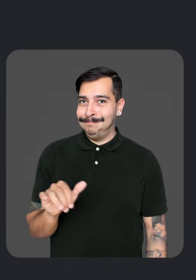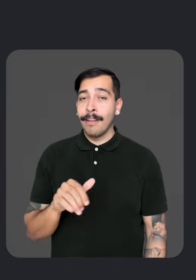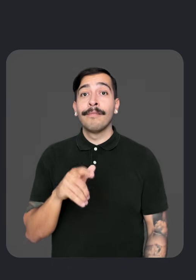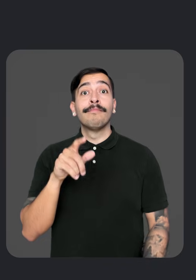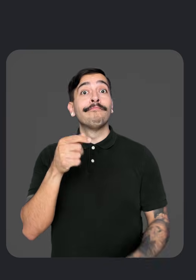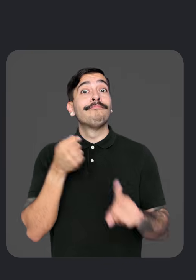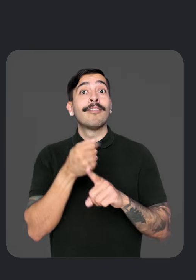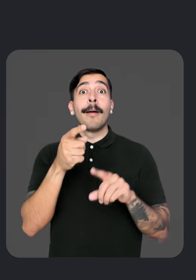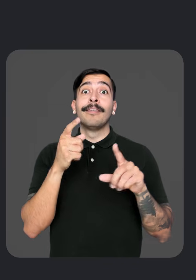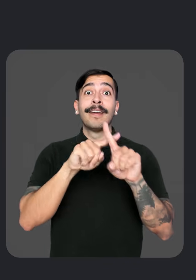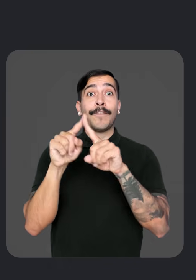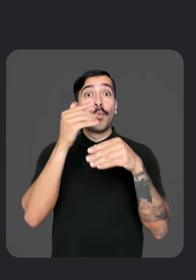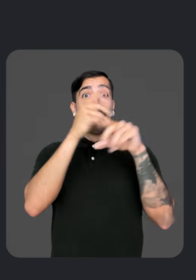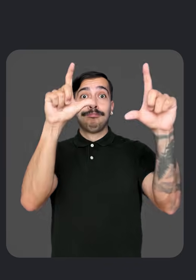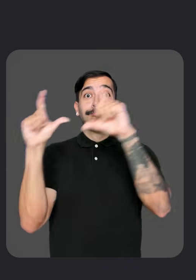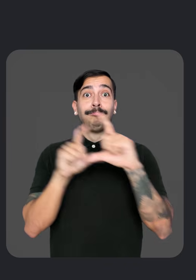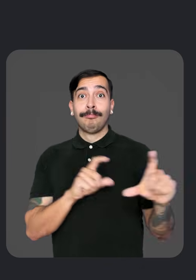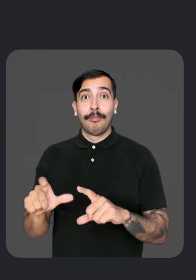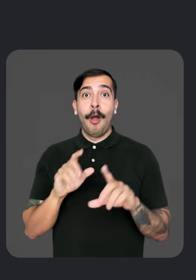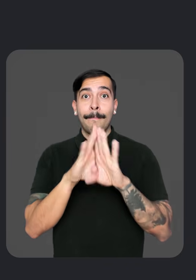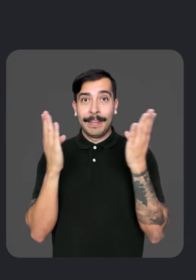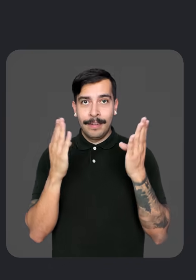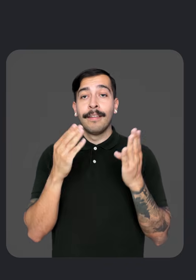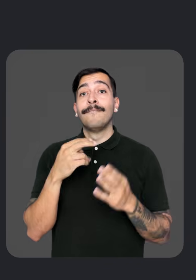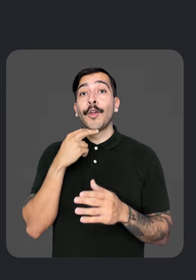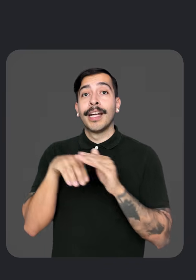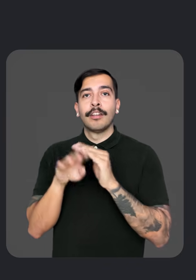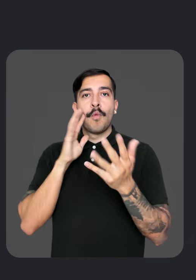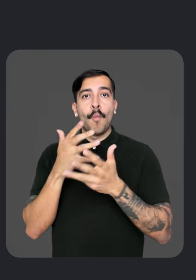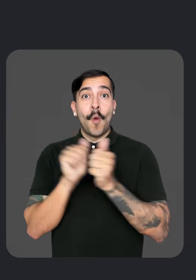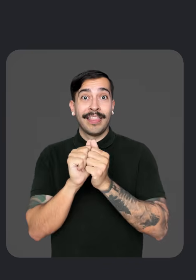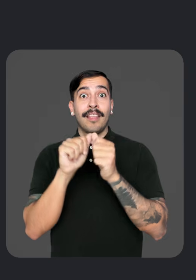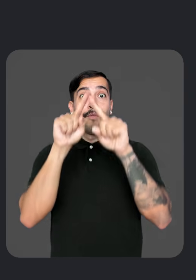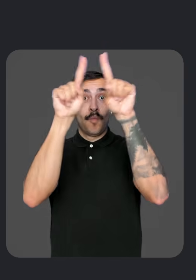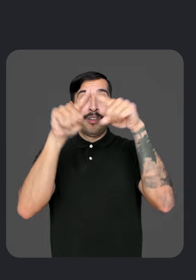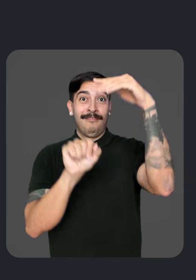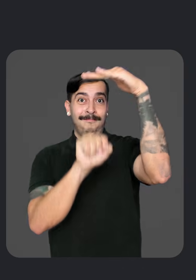When you have multiple windows open, Voice Access will now interact only with the top most application window,